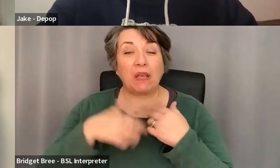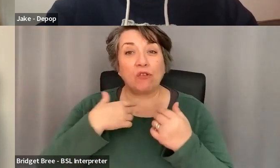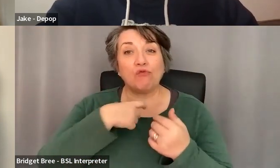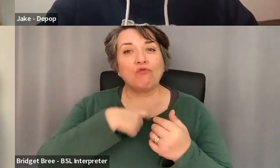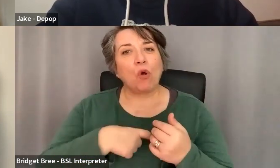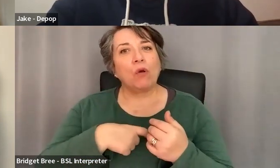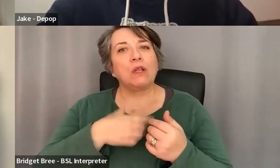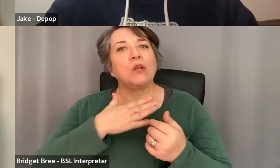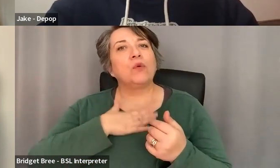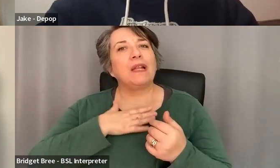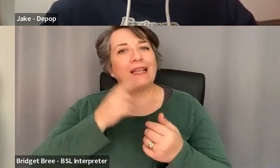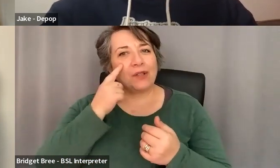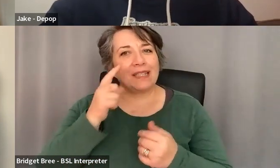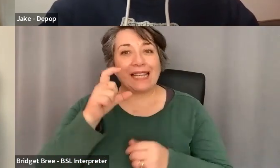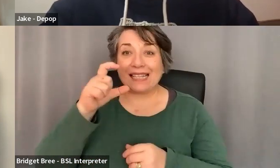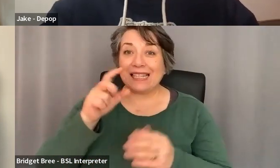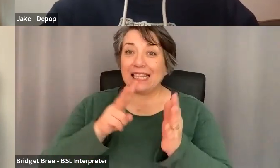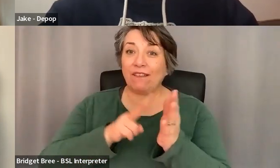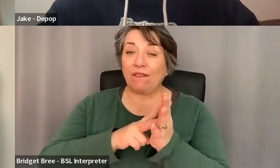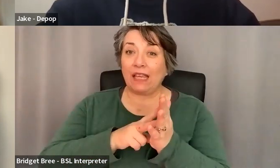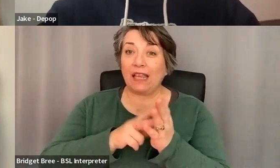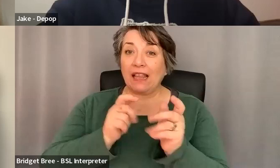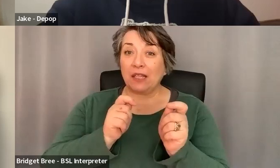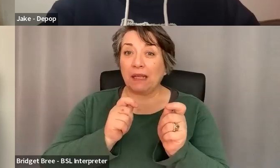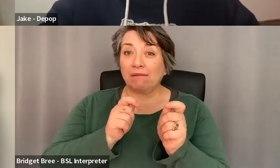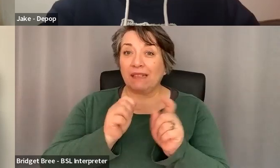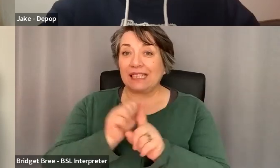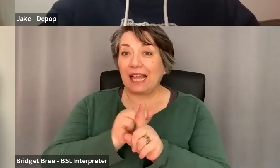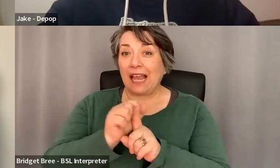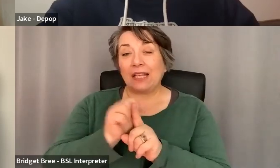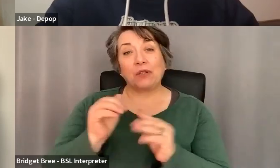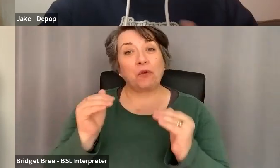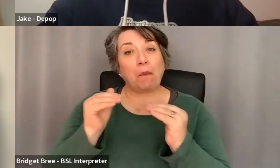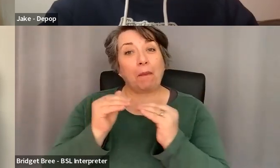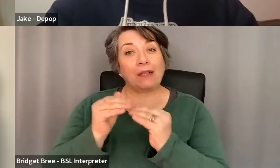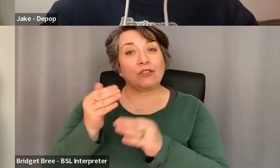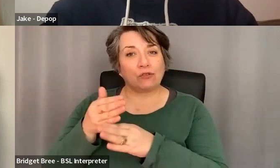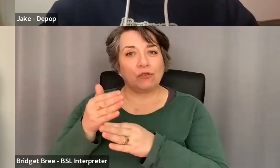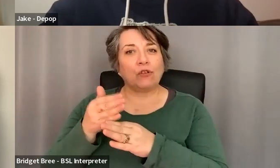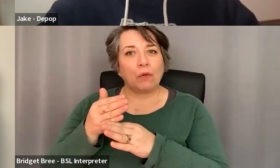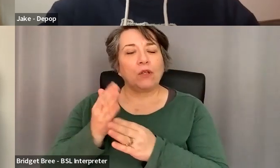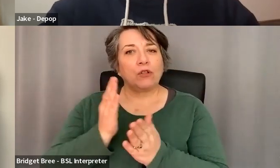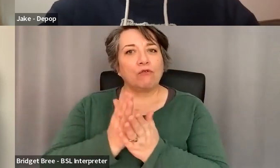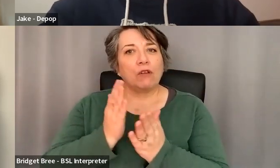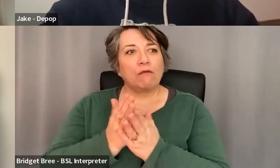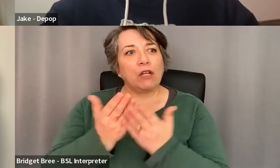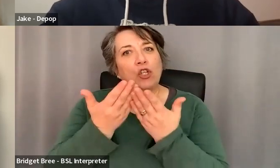The Cv with their key skills and experience relating to the job that they're applying to as well. So really tailoring it per position is really helpful.